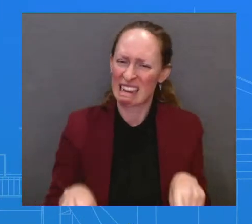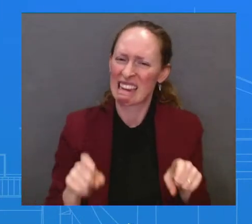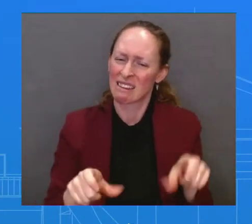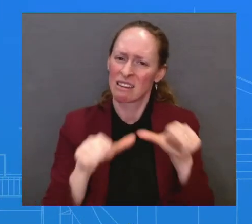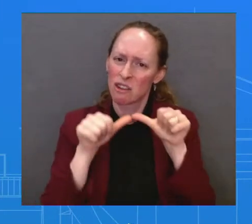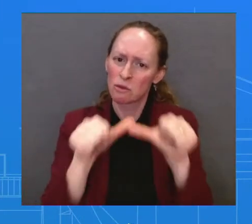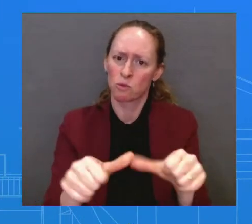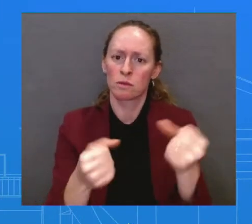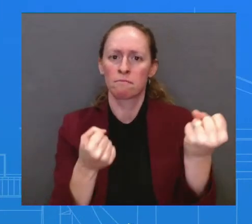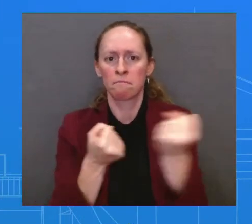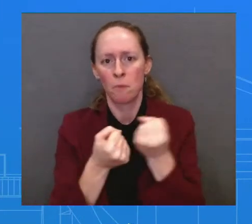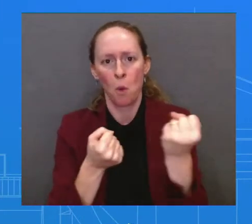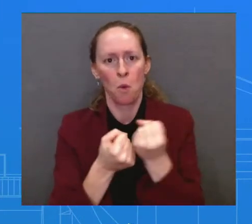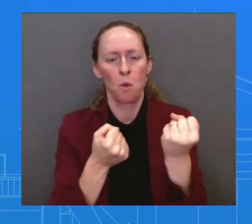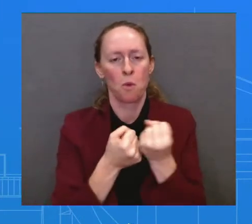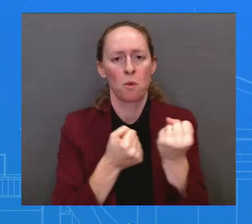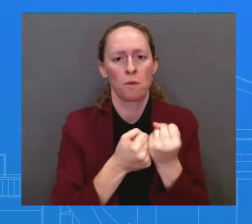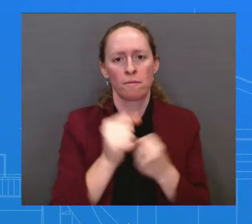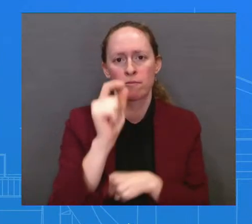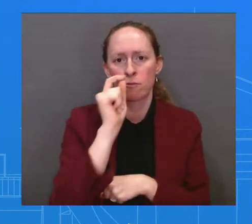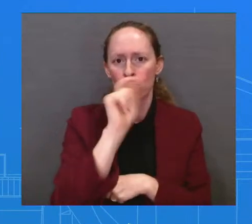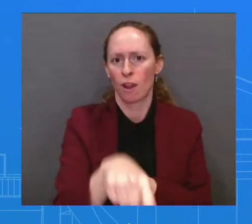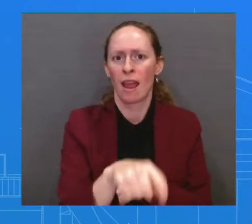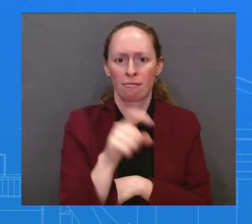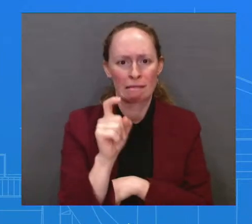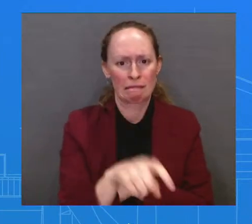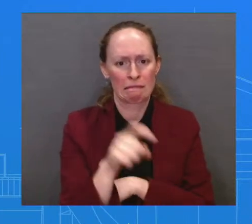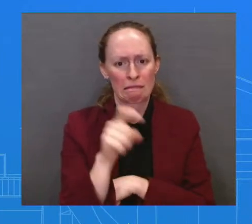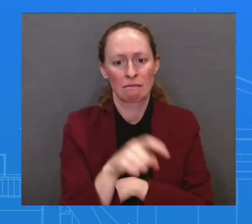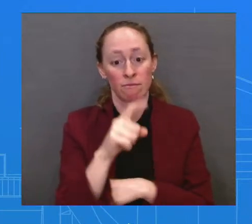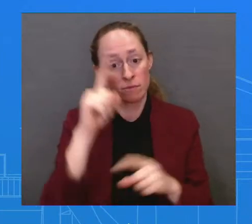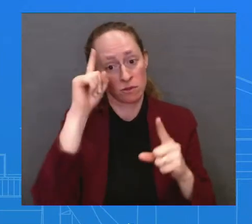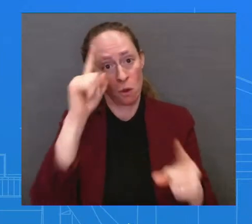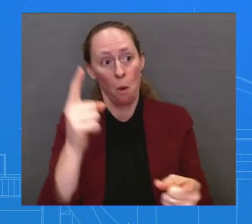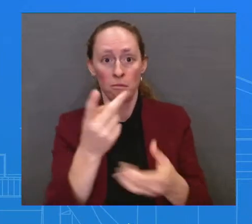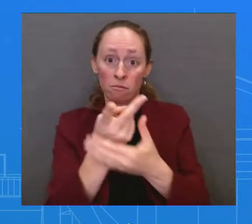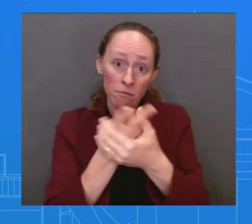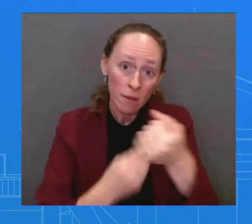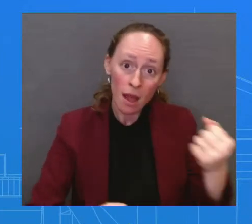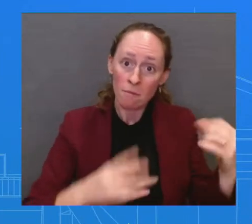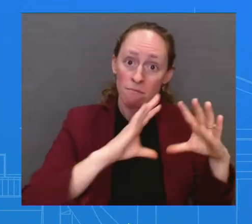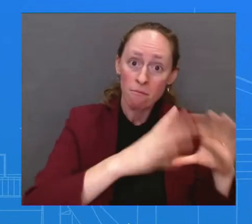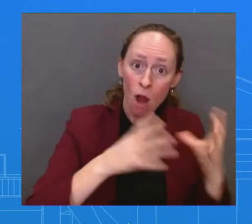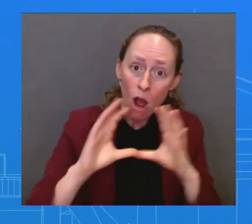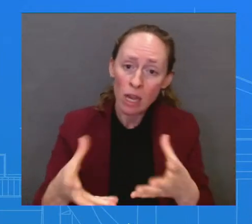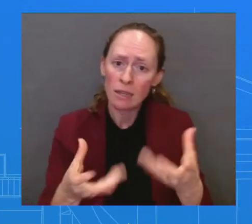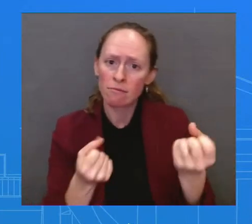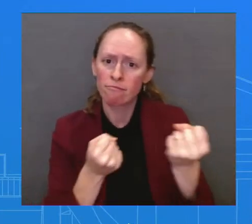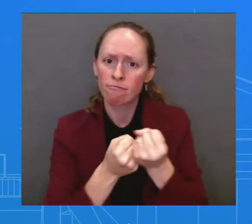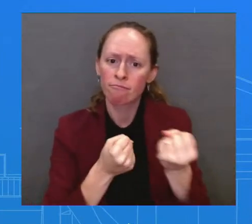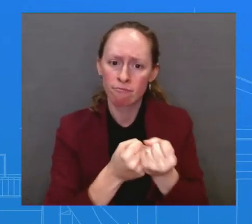and impressive levels of assistance that we've been able to provide to Ukraine. We believe that that will continue because we believe